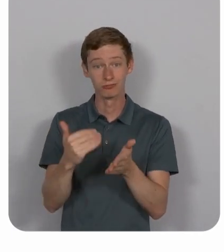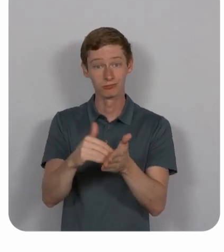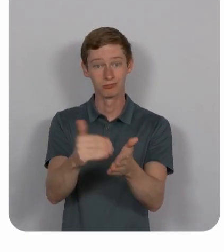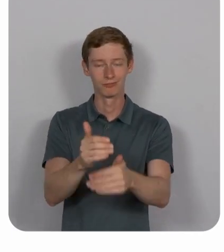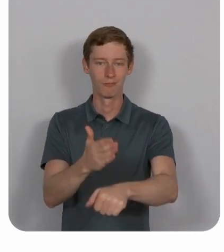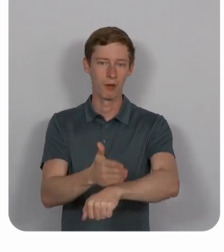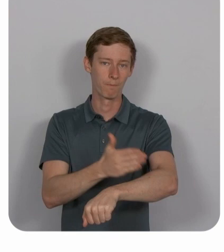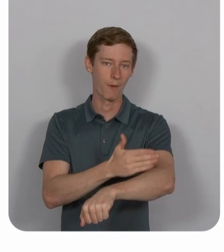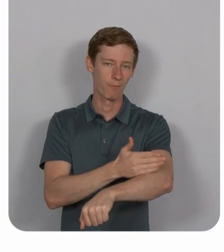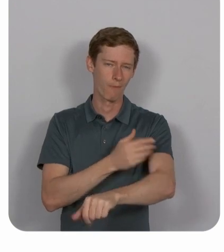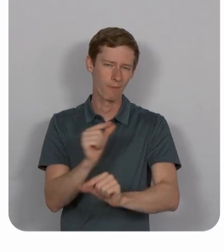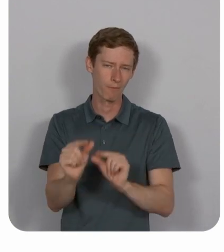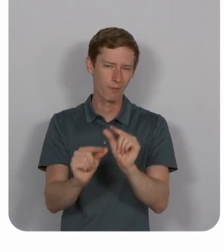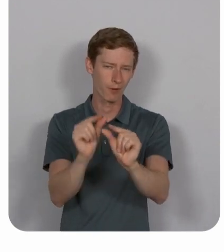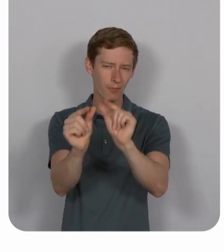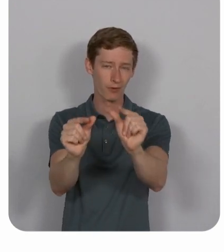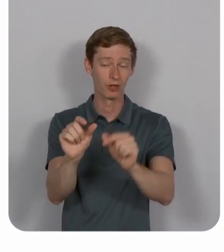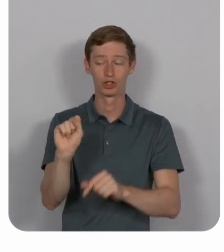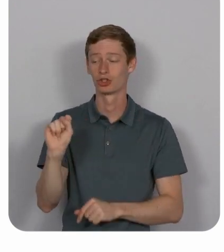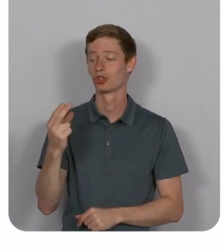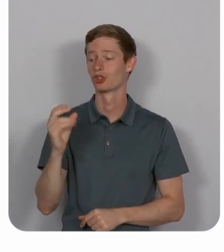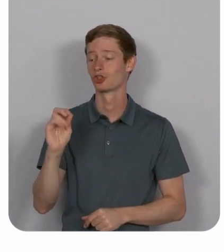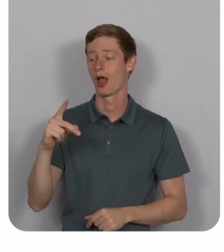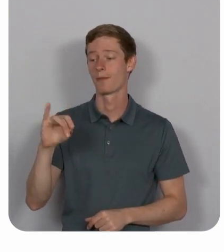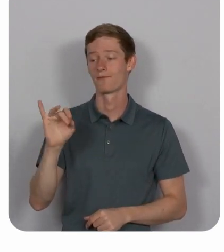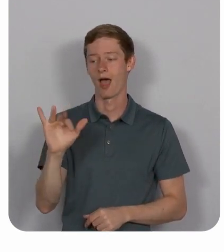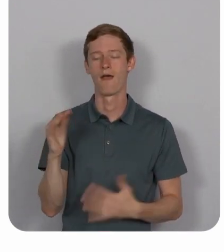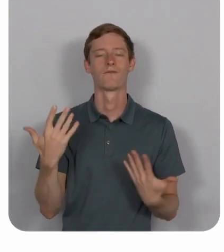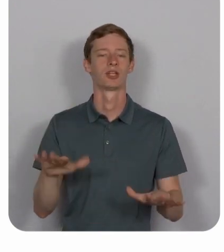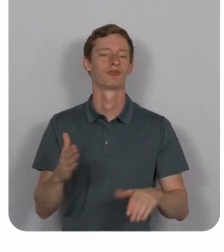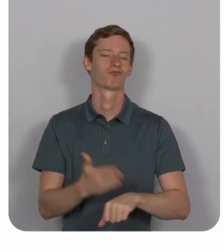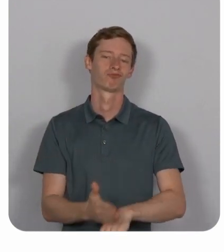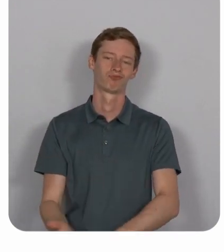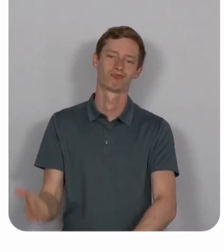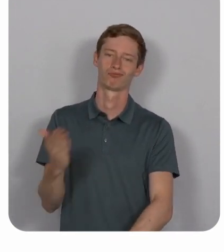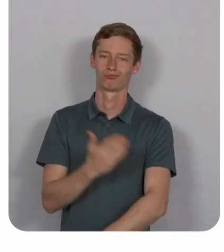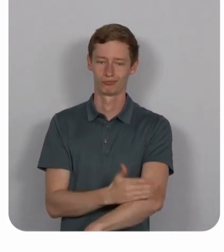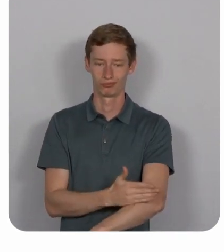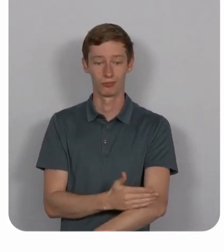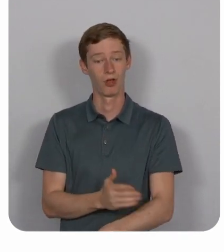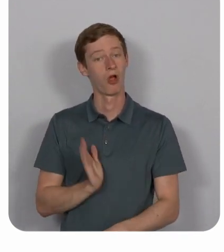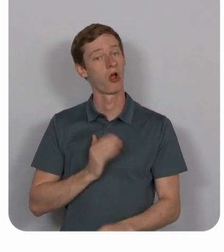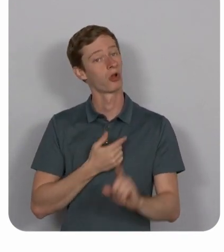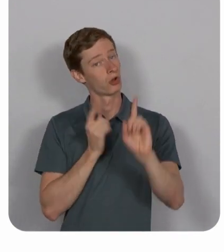At Shopify, we've made substantial strides with Sidekick. Our aim is to empower our merchants with